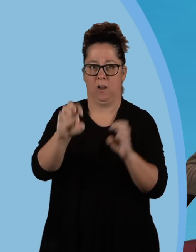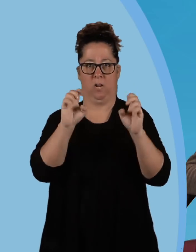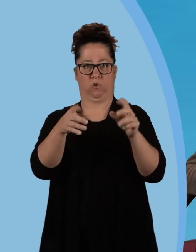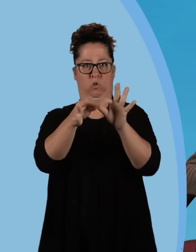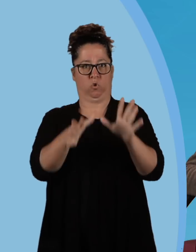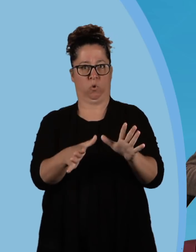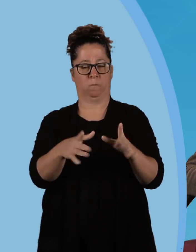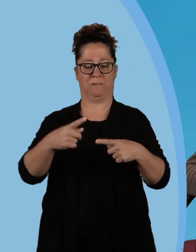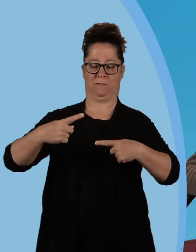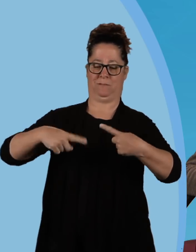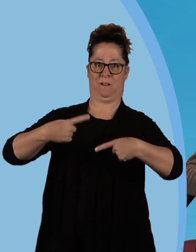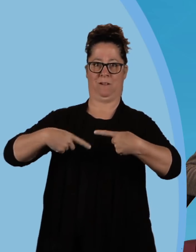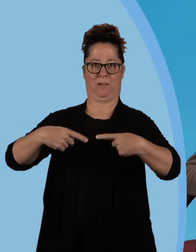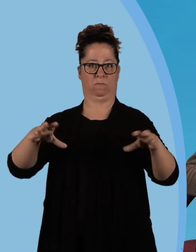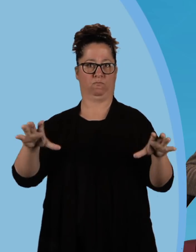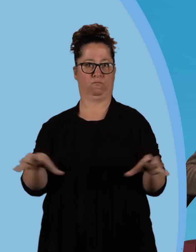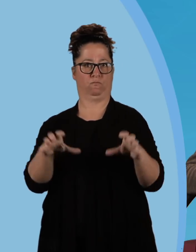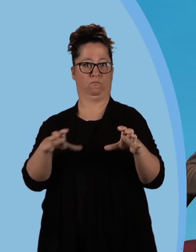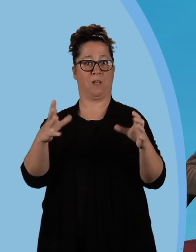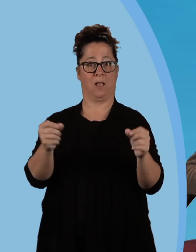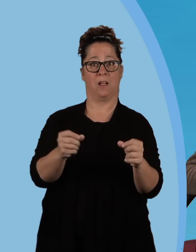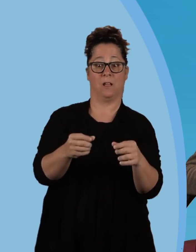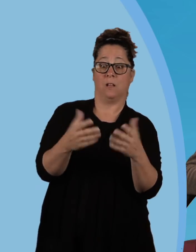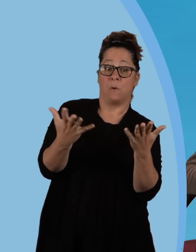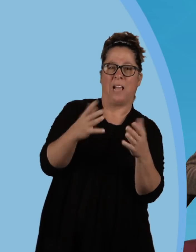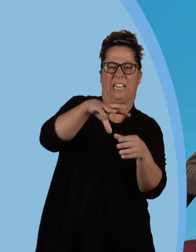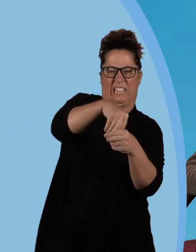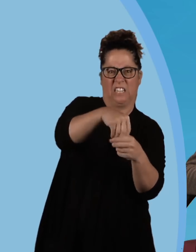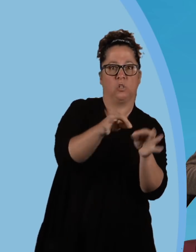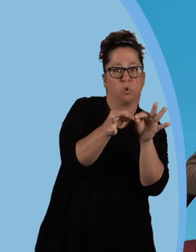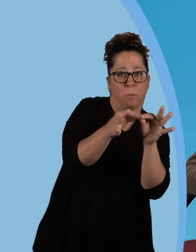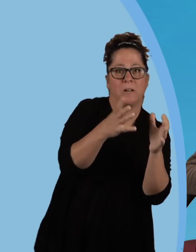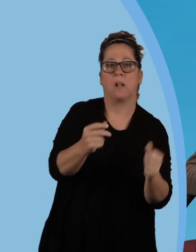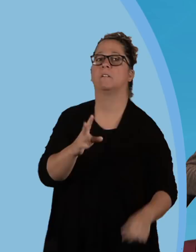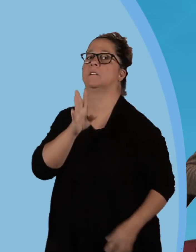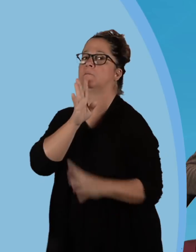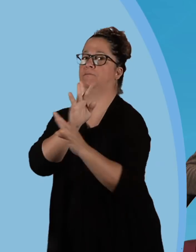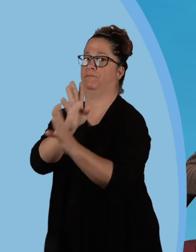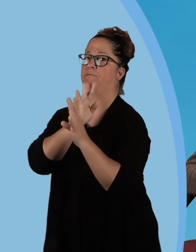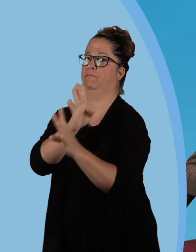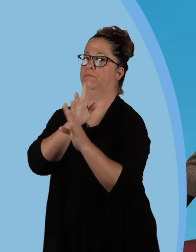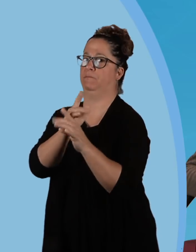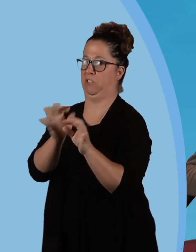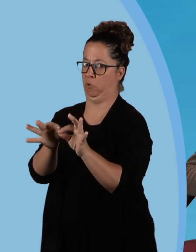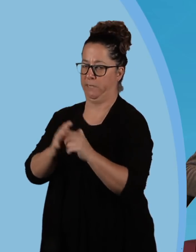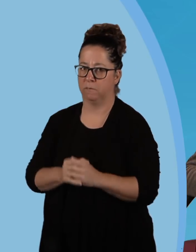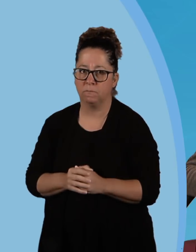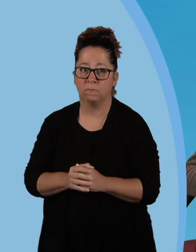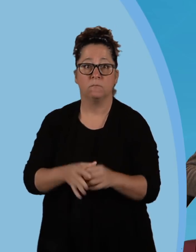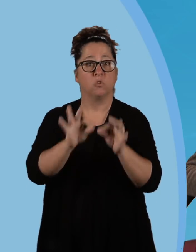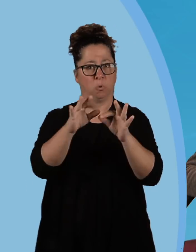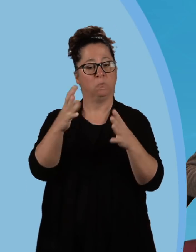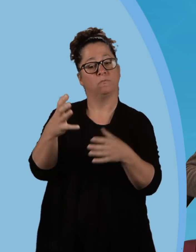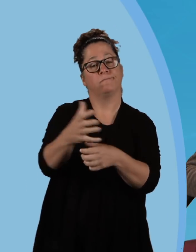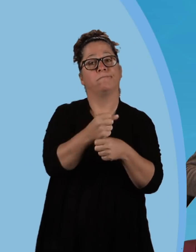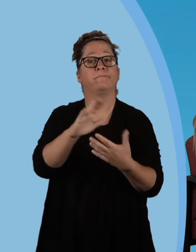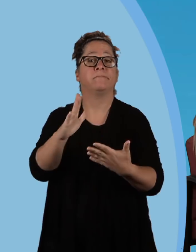an educational interpreter's signing performance in interpreting and voicing performance in interpreting.